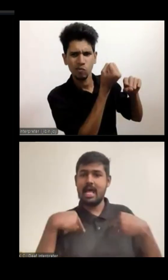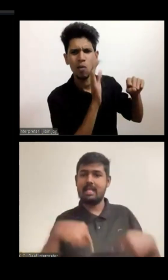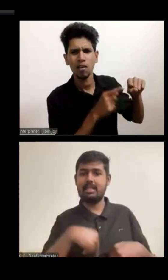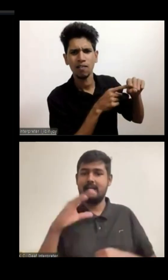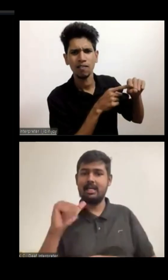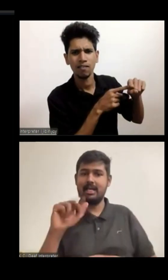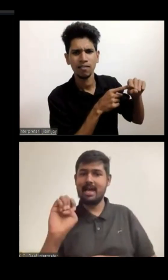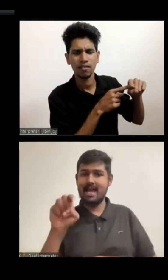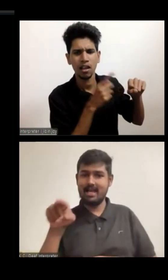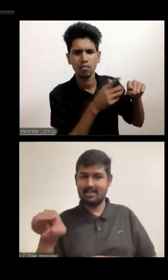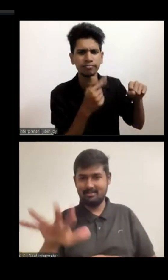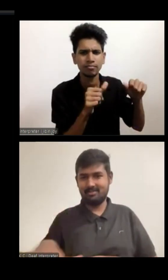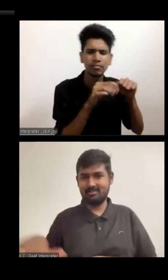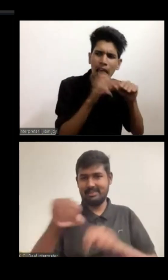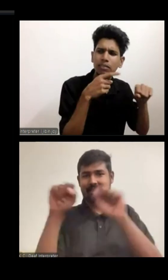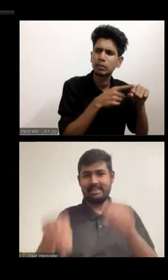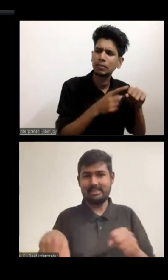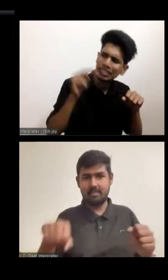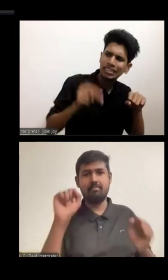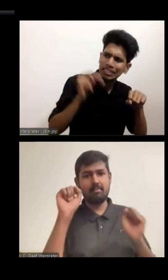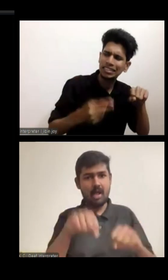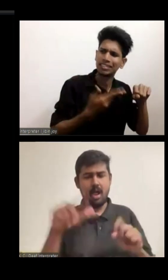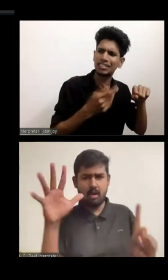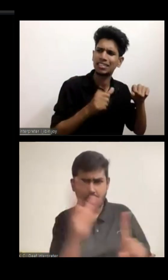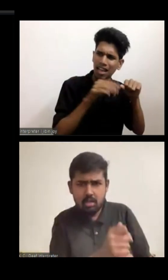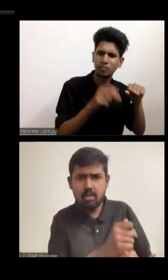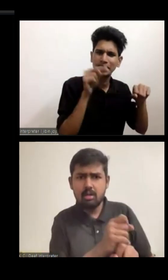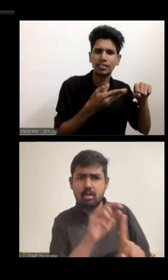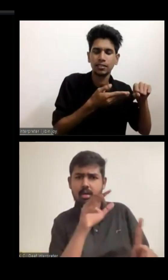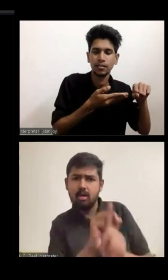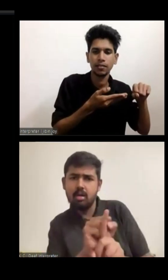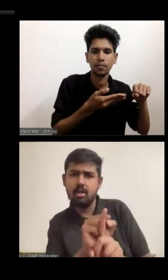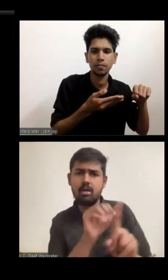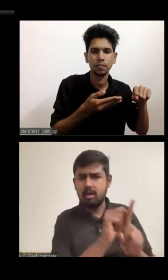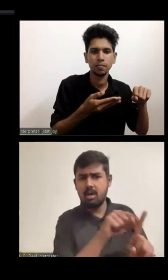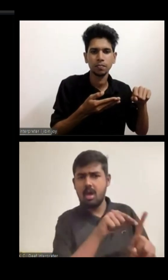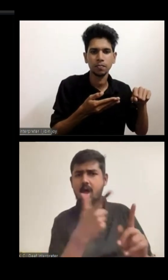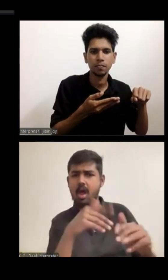This is the accessibility requirement of the person who has got, you know, beginning of the disability criteria.